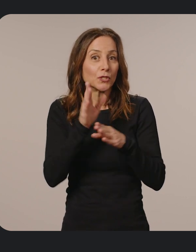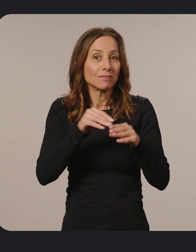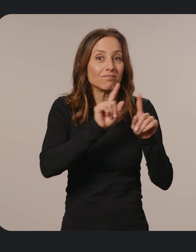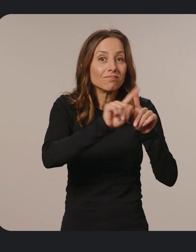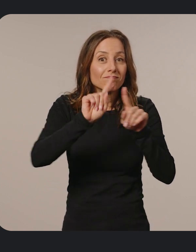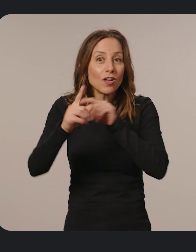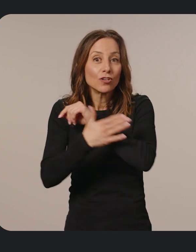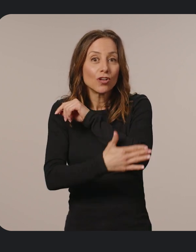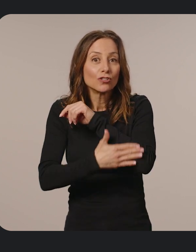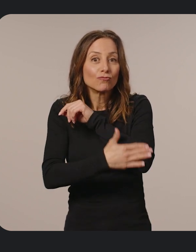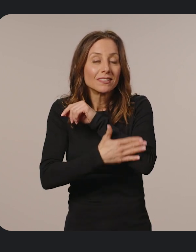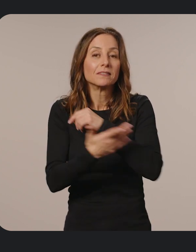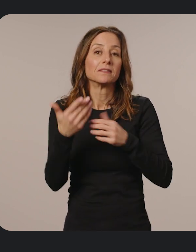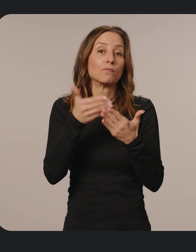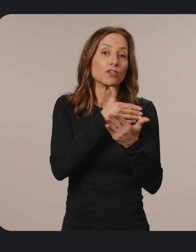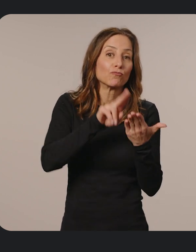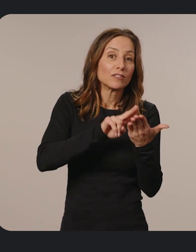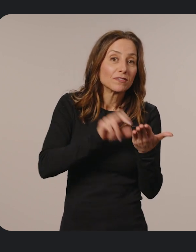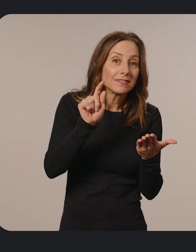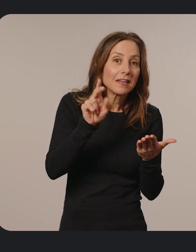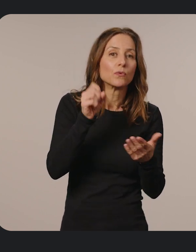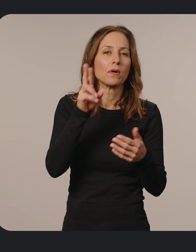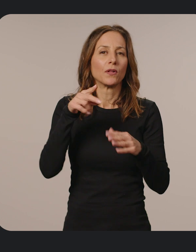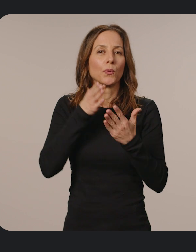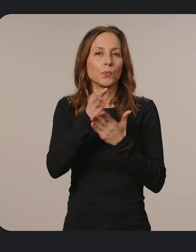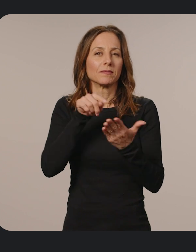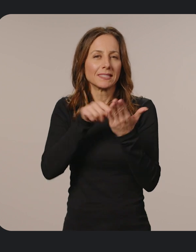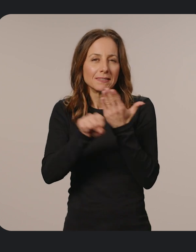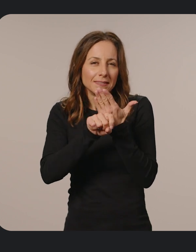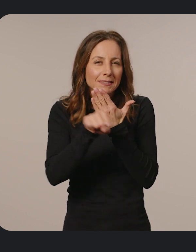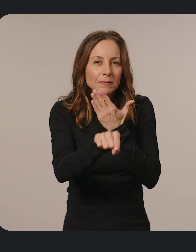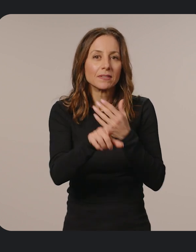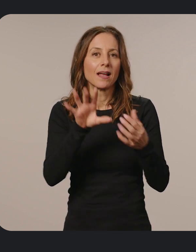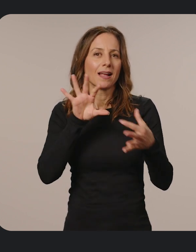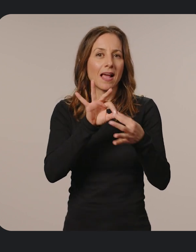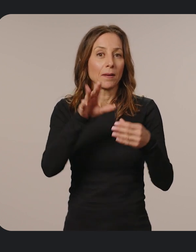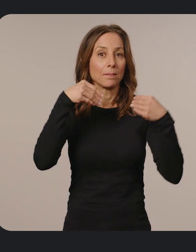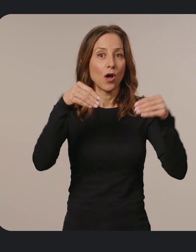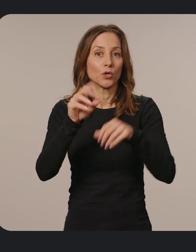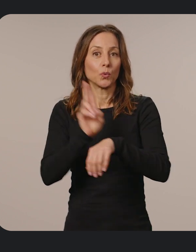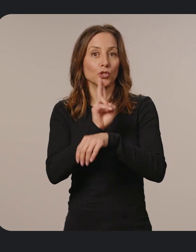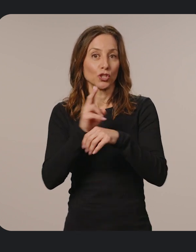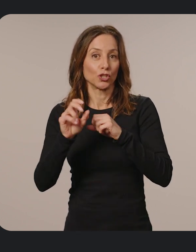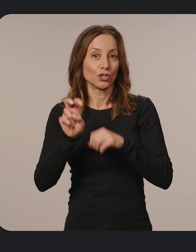in different countries by pre-registration status, or via deep links to connect to your marketing user journeys.